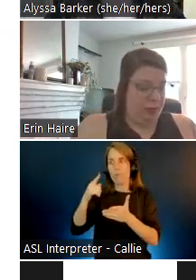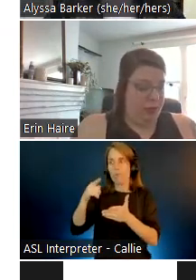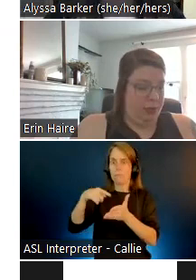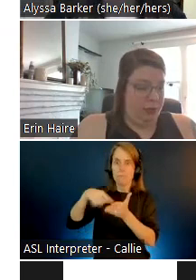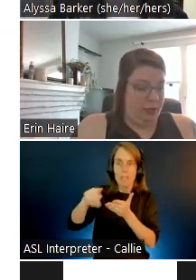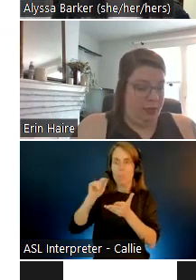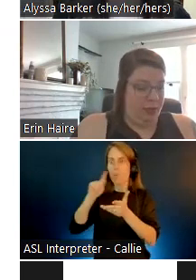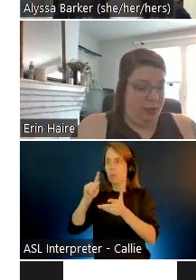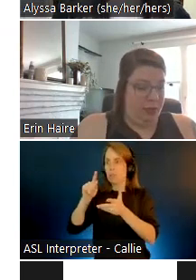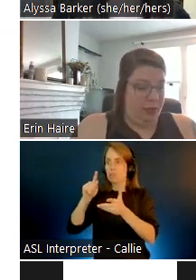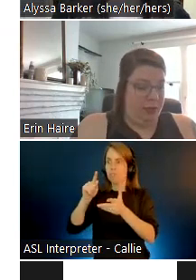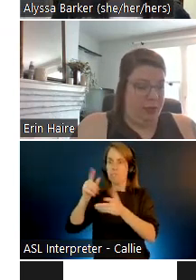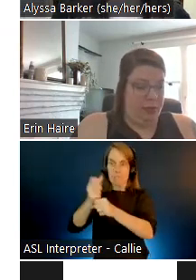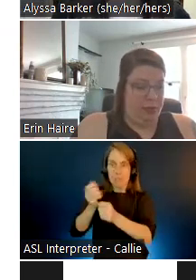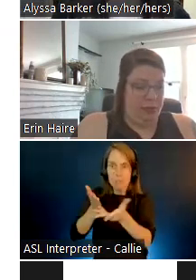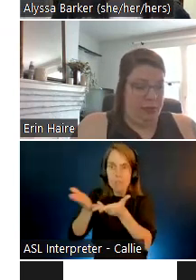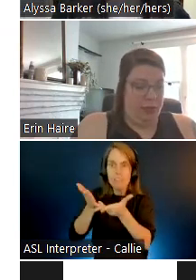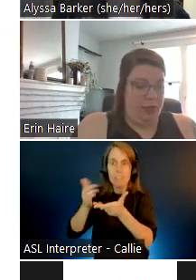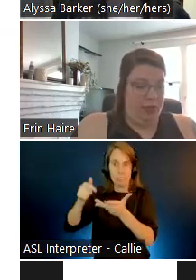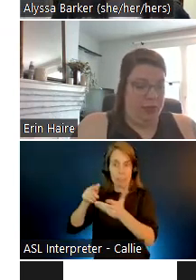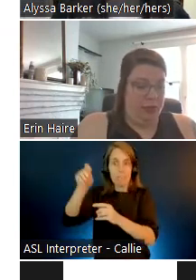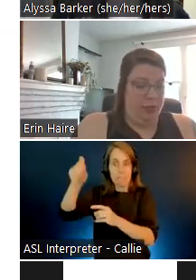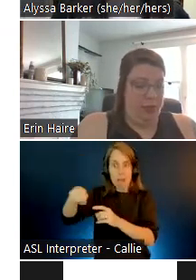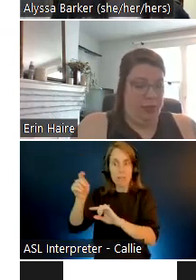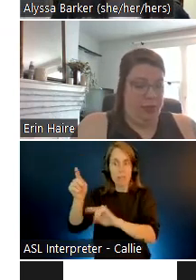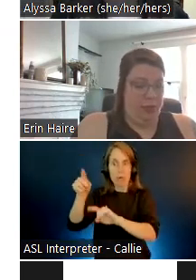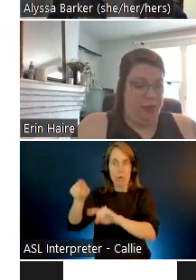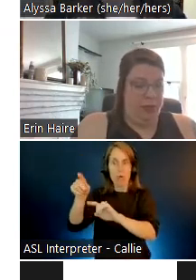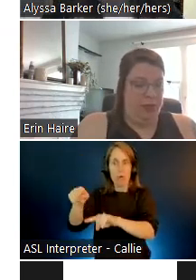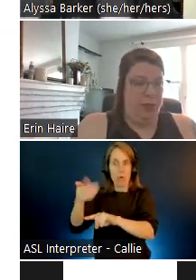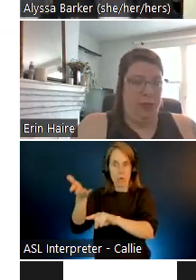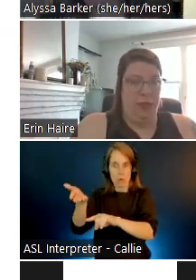make a reasonable accommodation if let's say the tenant couldn't afford to put in the ramp